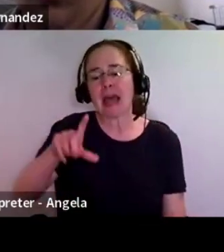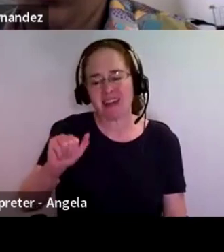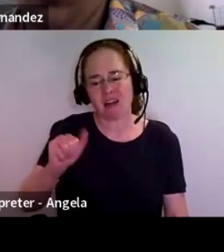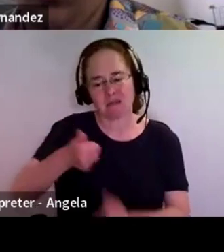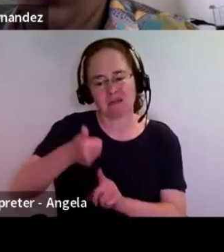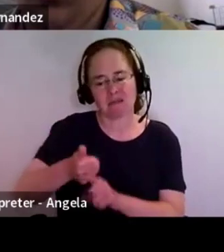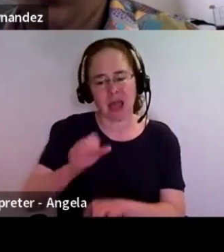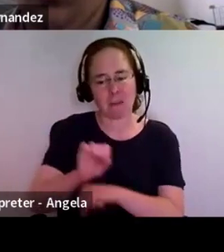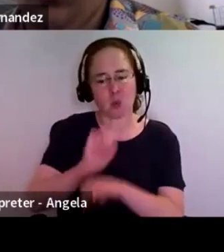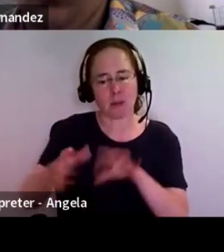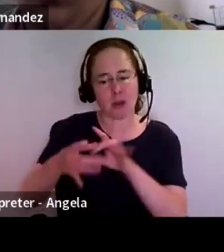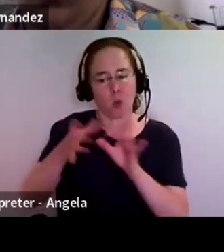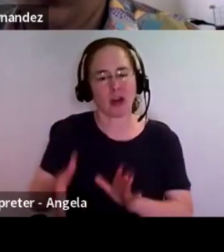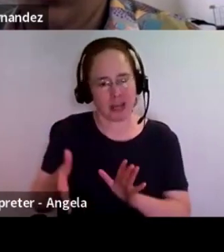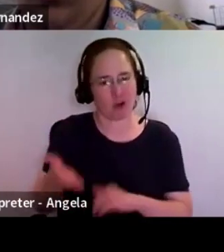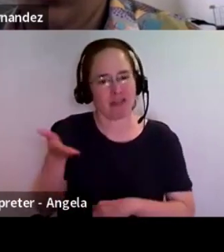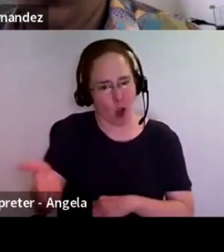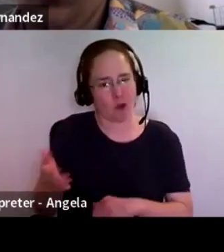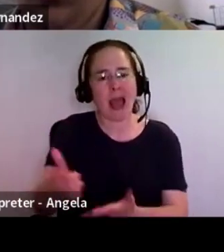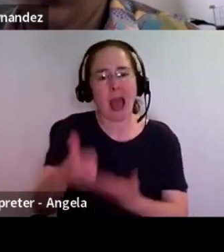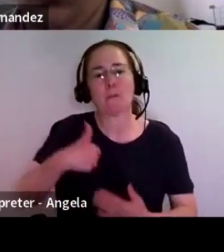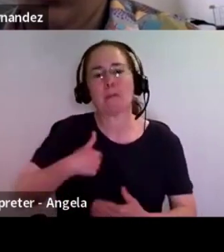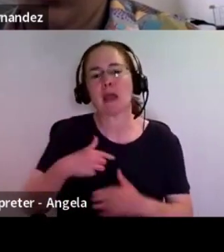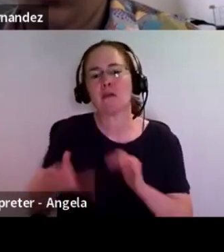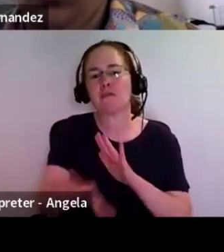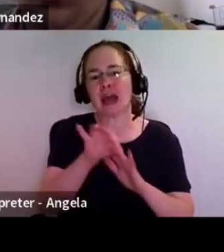Coordinator there, helped me with employment and asked me to